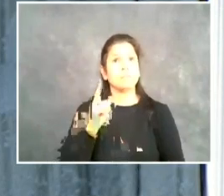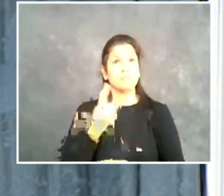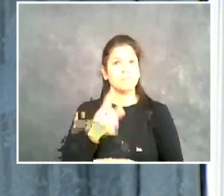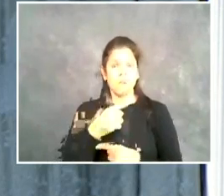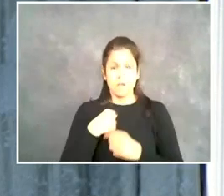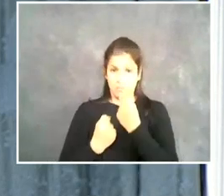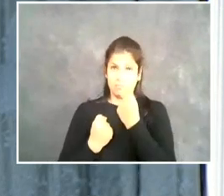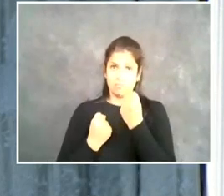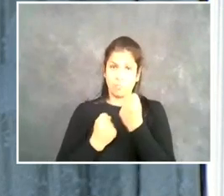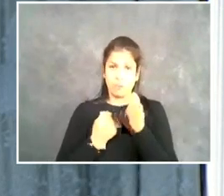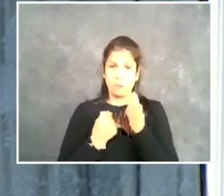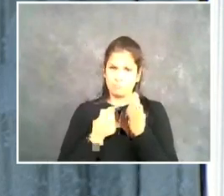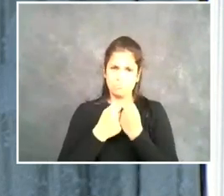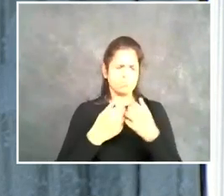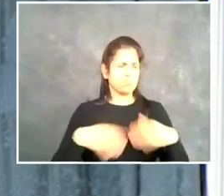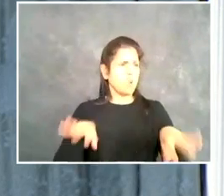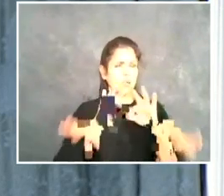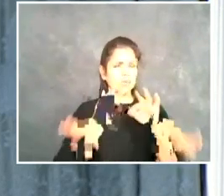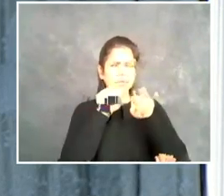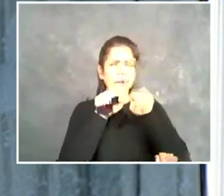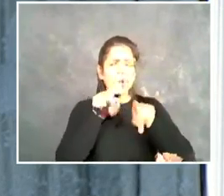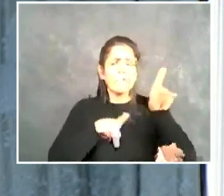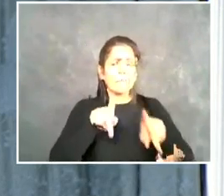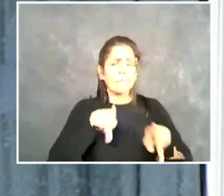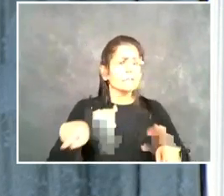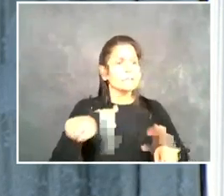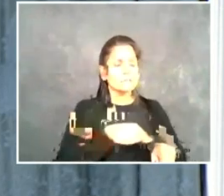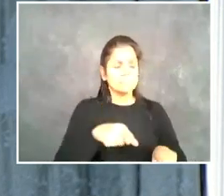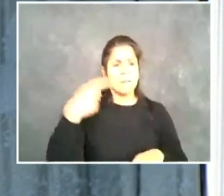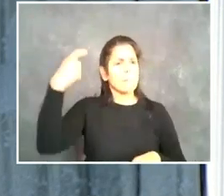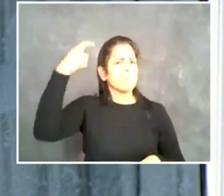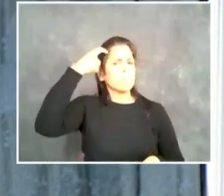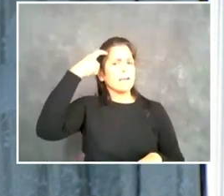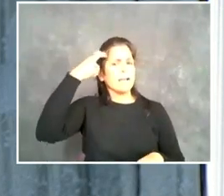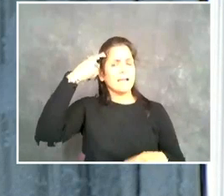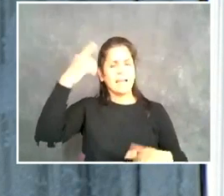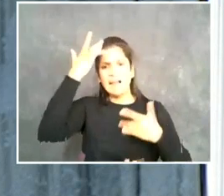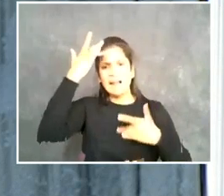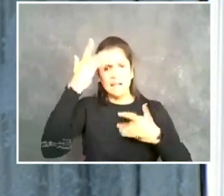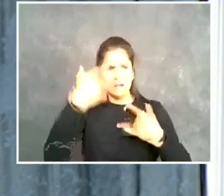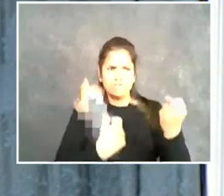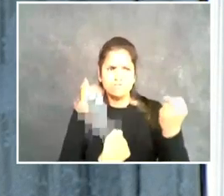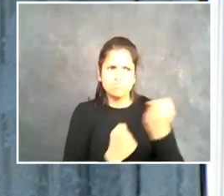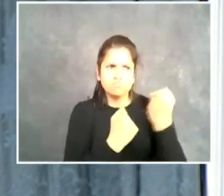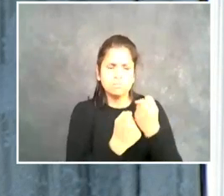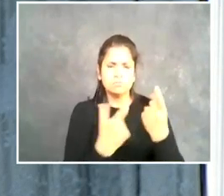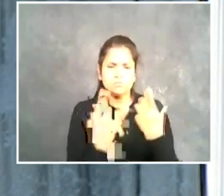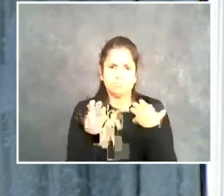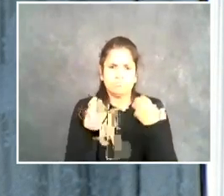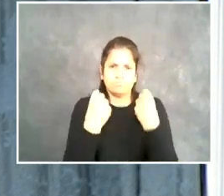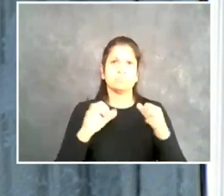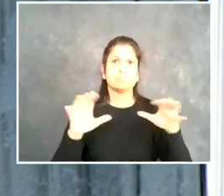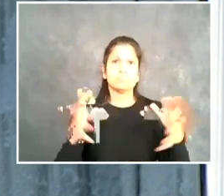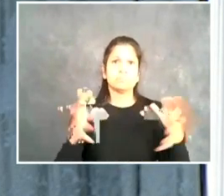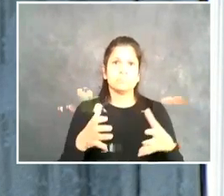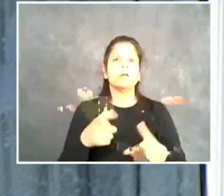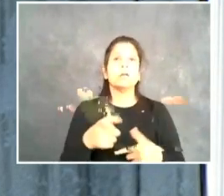THIS ADMINISTRATION. AND I HAVE BEEN PRAISED BY